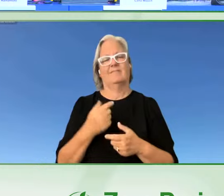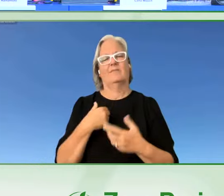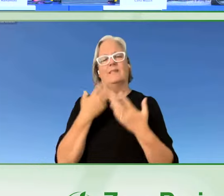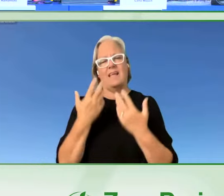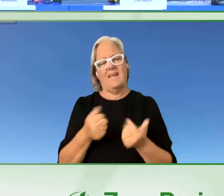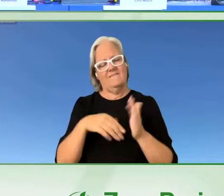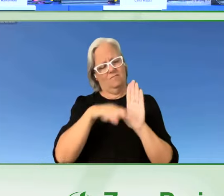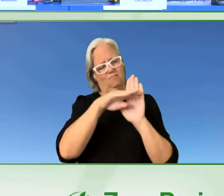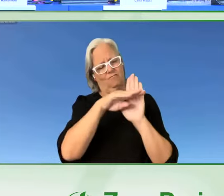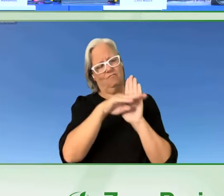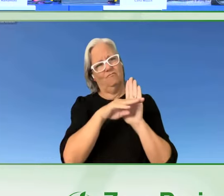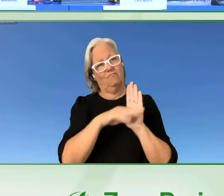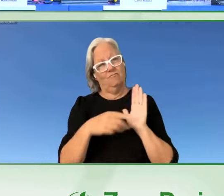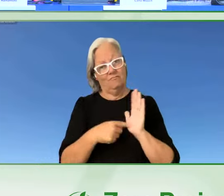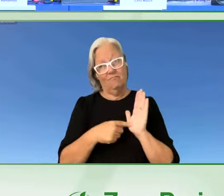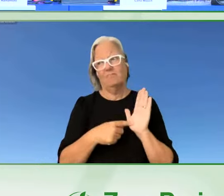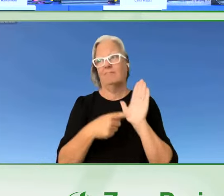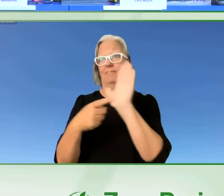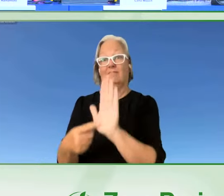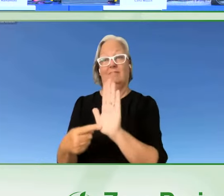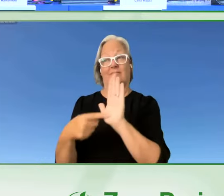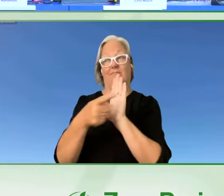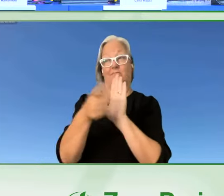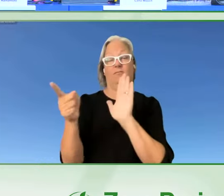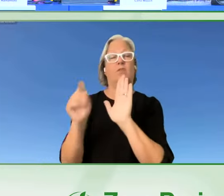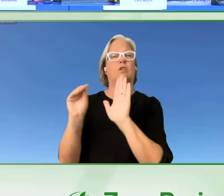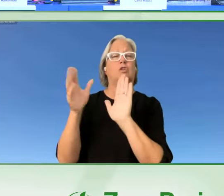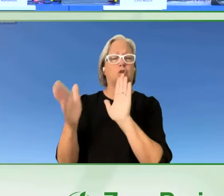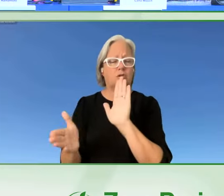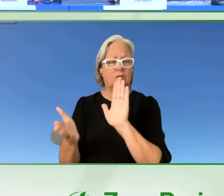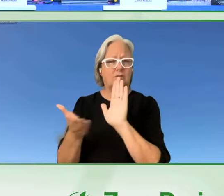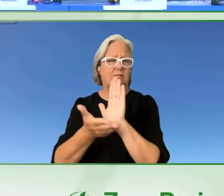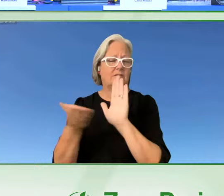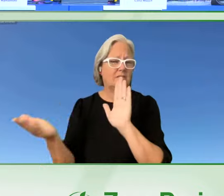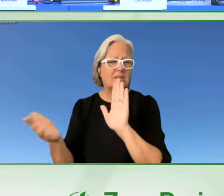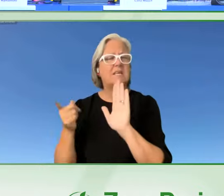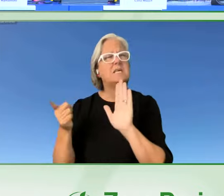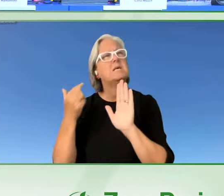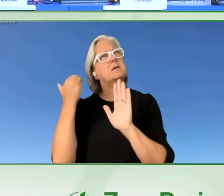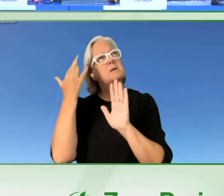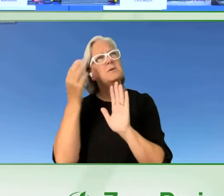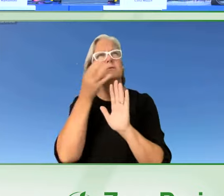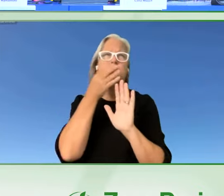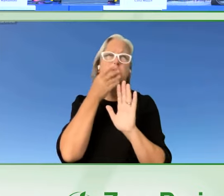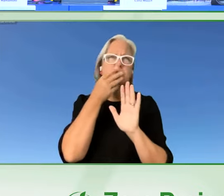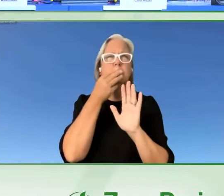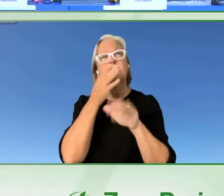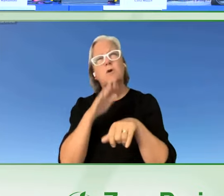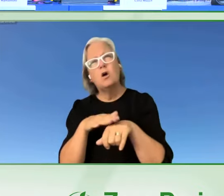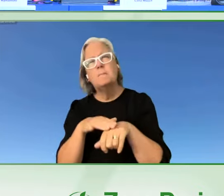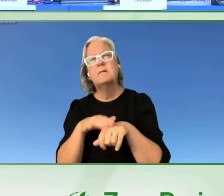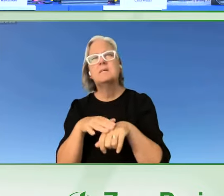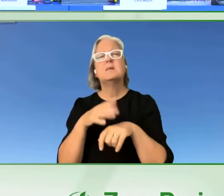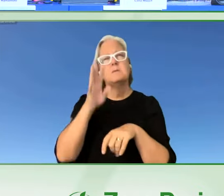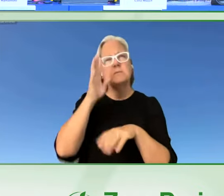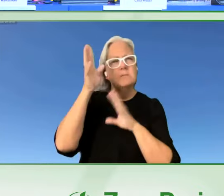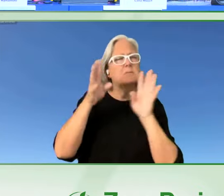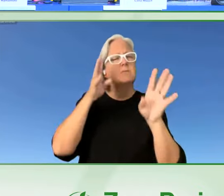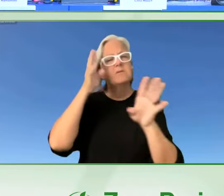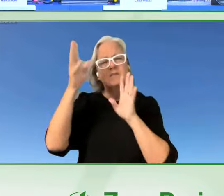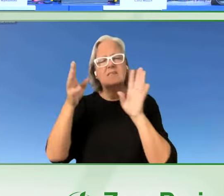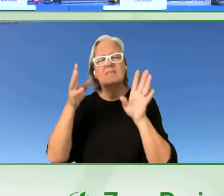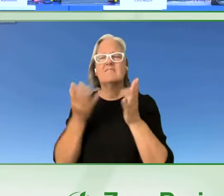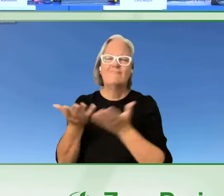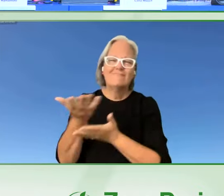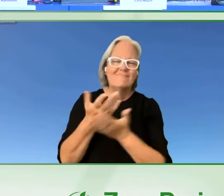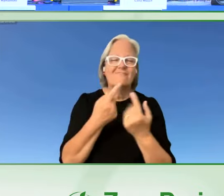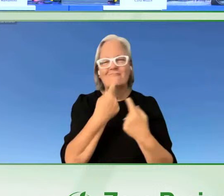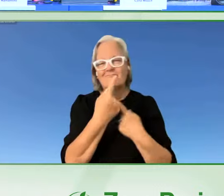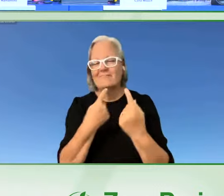What I remember… one guy who said it is cool to be different.